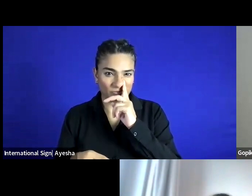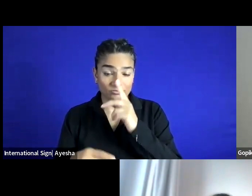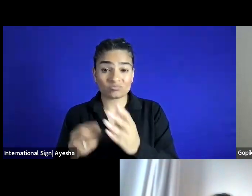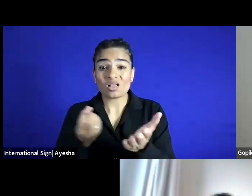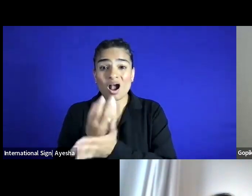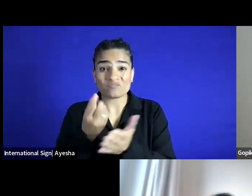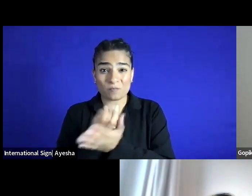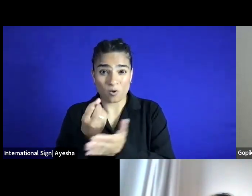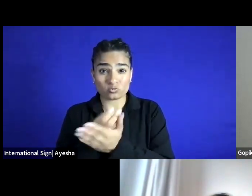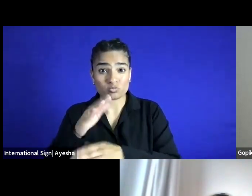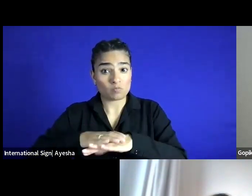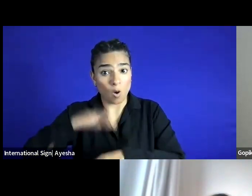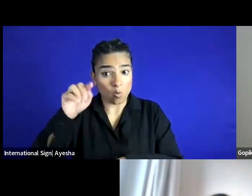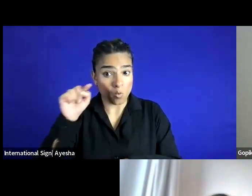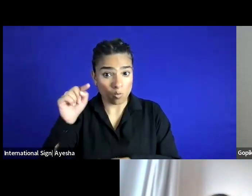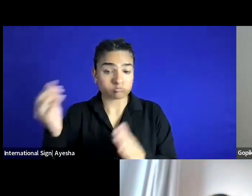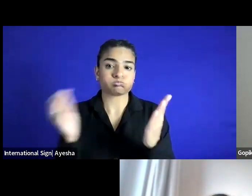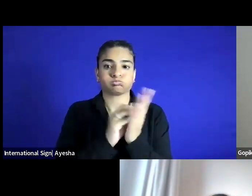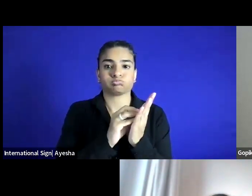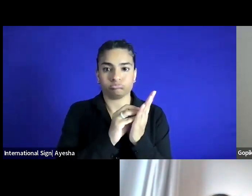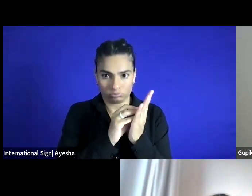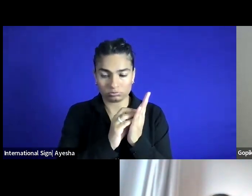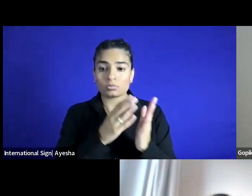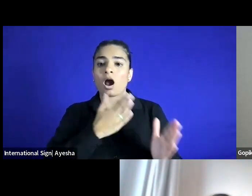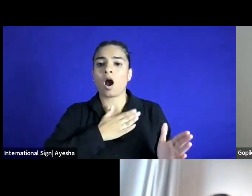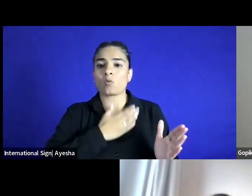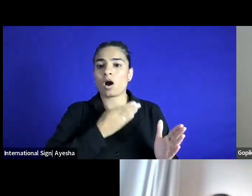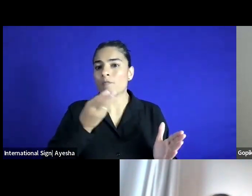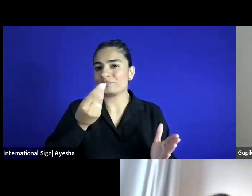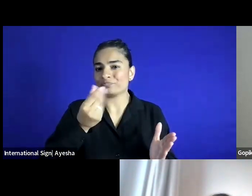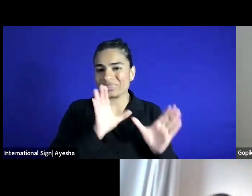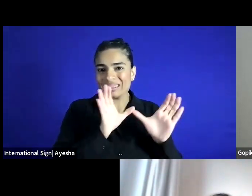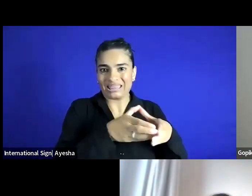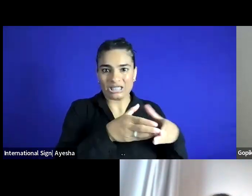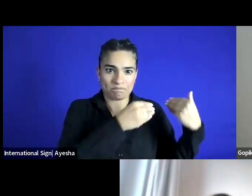Our finance team will be on site, starting from the 1st of December.